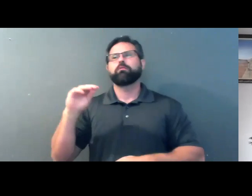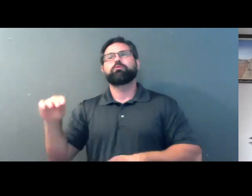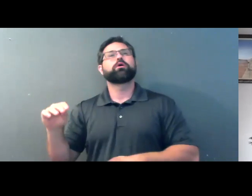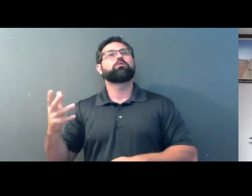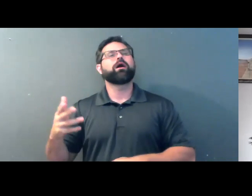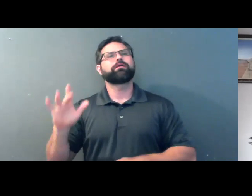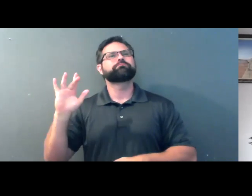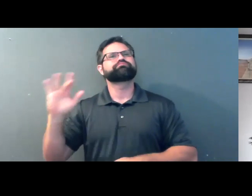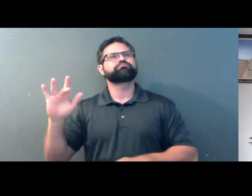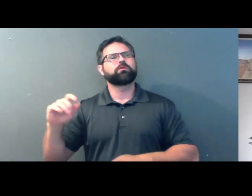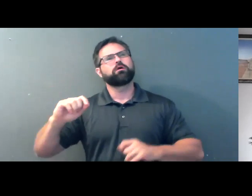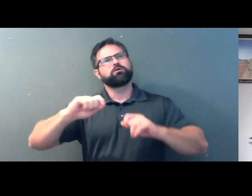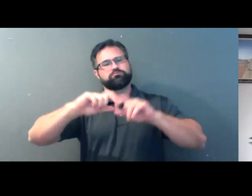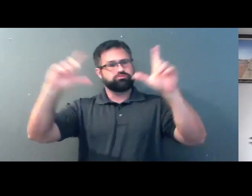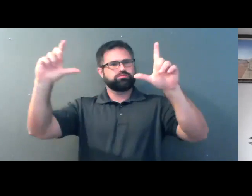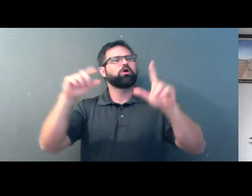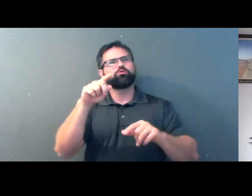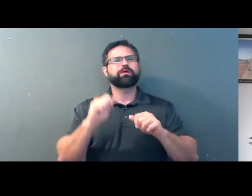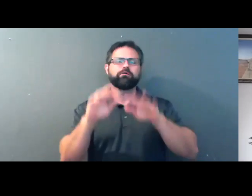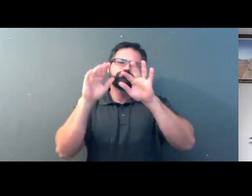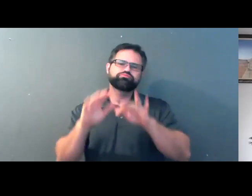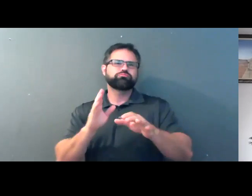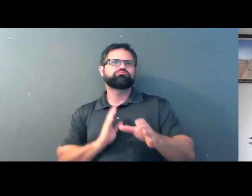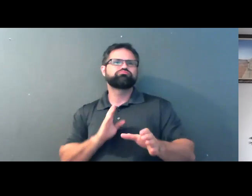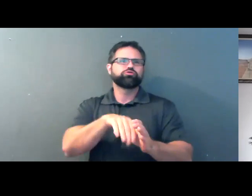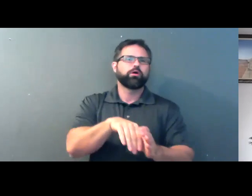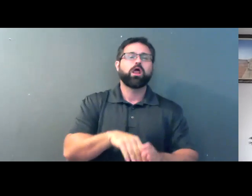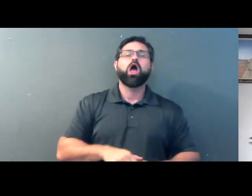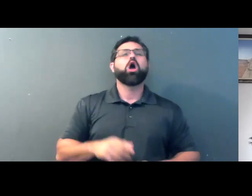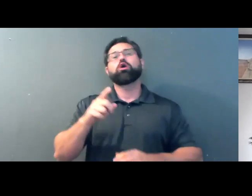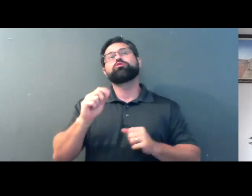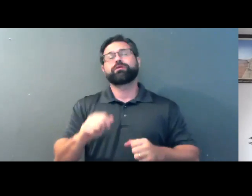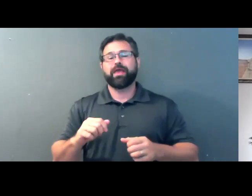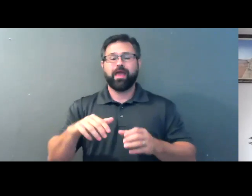can join and people can choose whether they want to be either an associate member or a core member